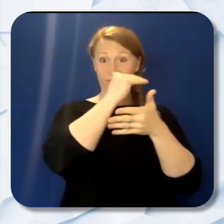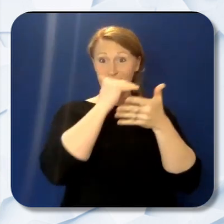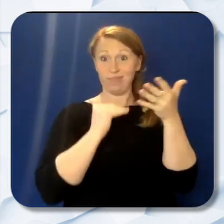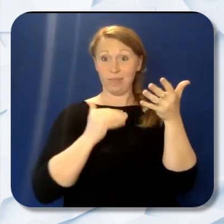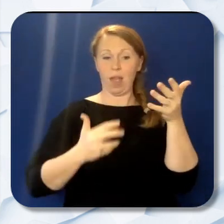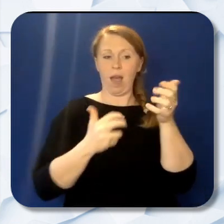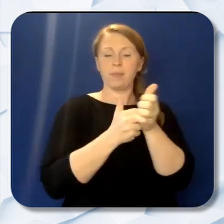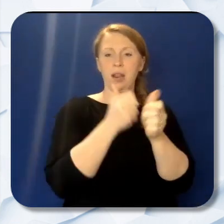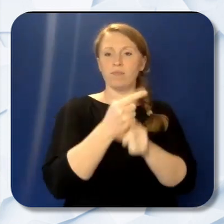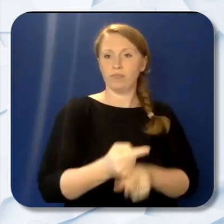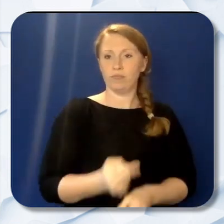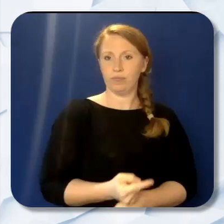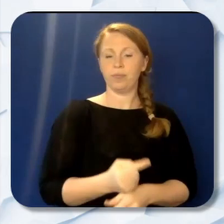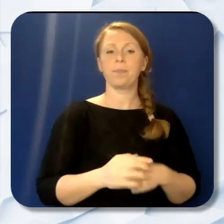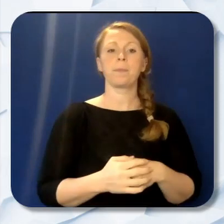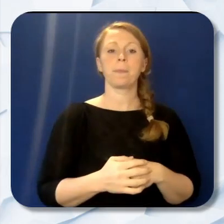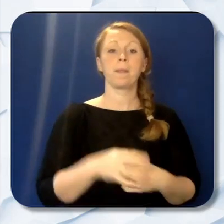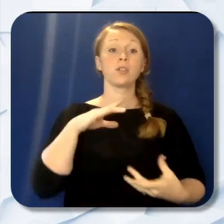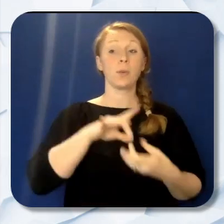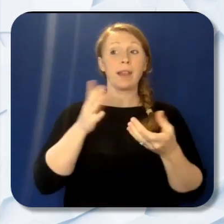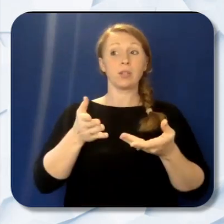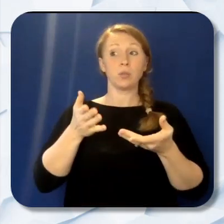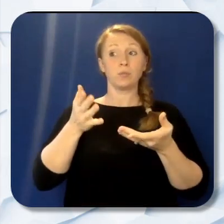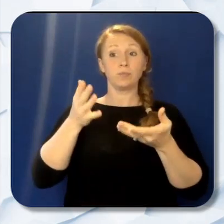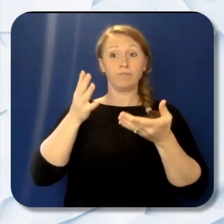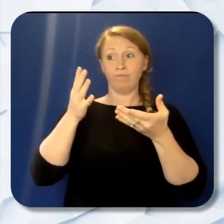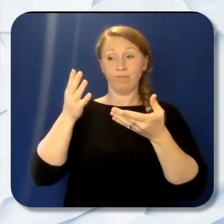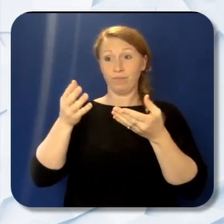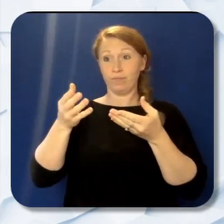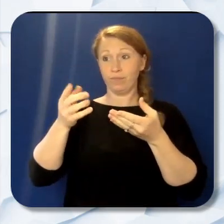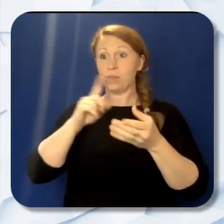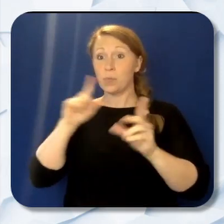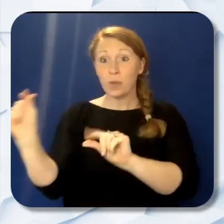in terms of raising awareness. Uh, there is an active social media campaign going on,